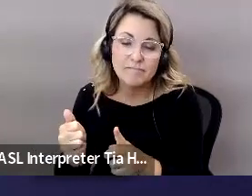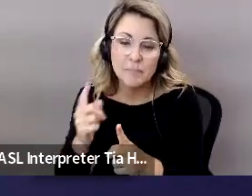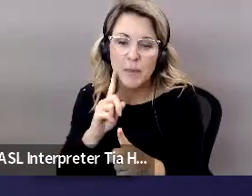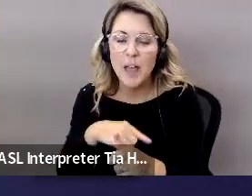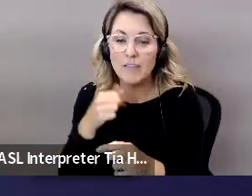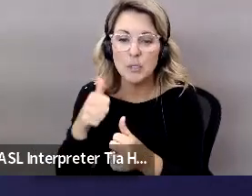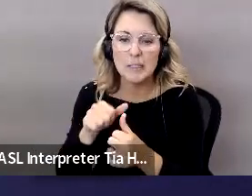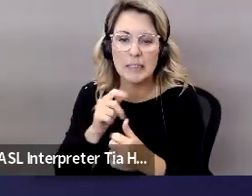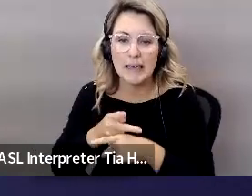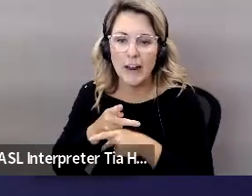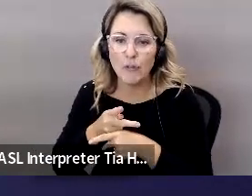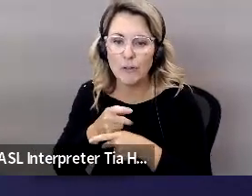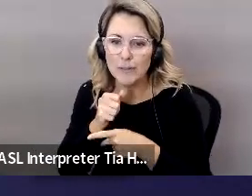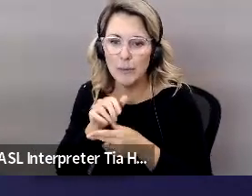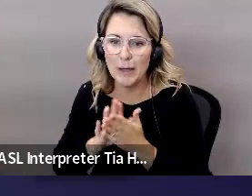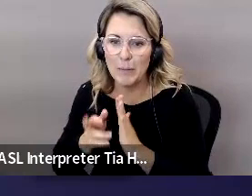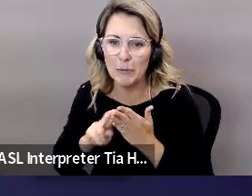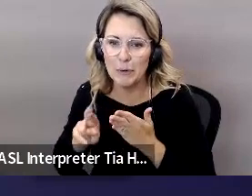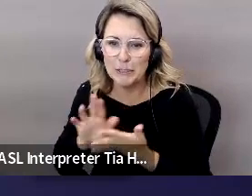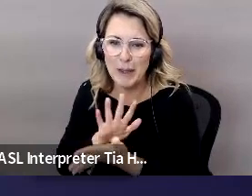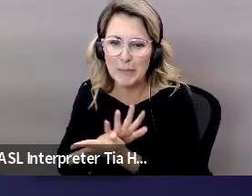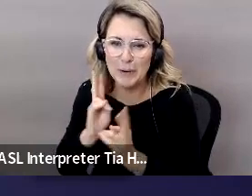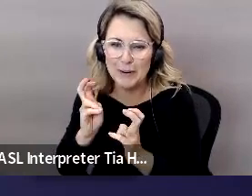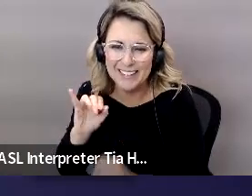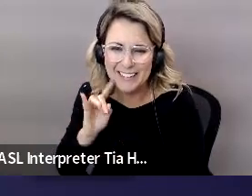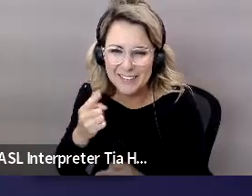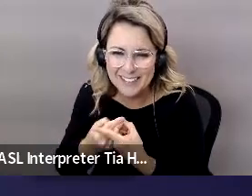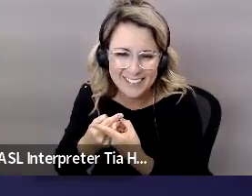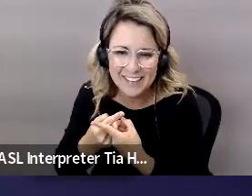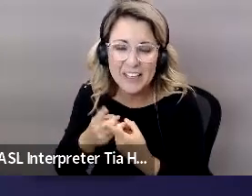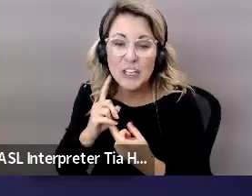not to turn this into a research paper too, right? You're still writing for the purpose of